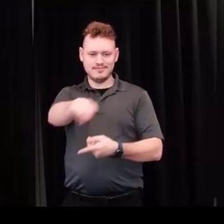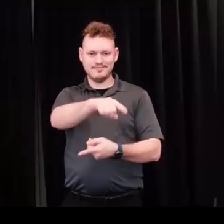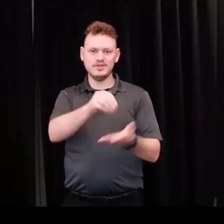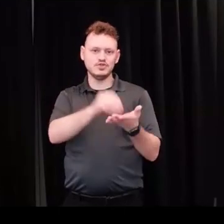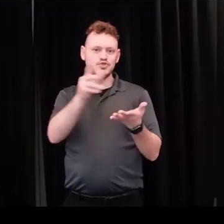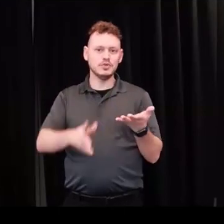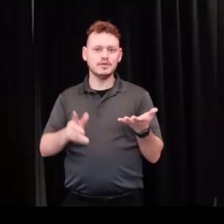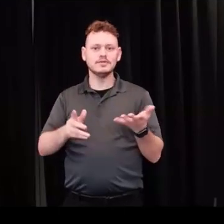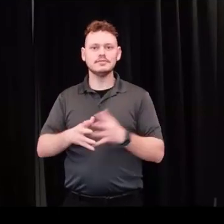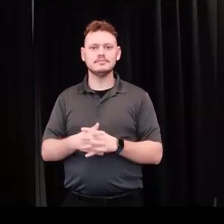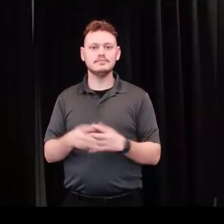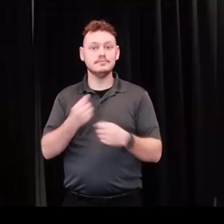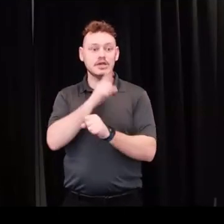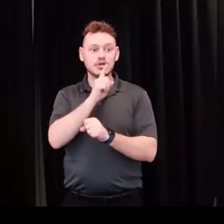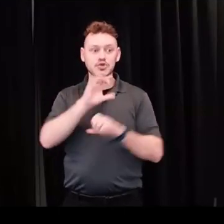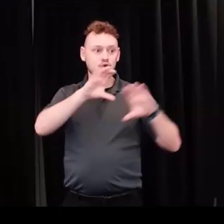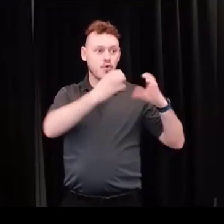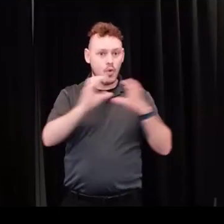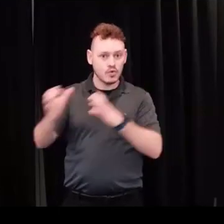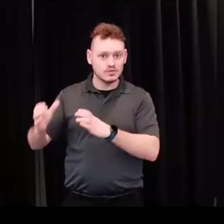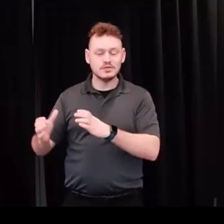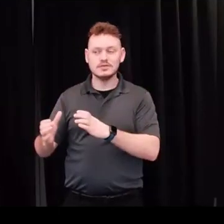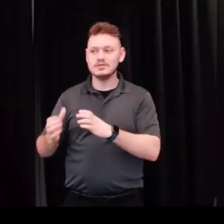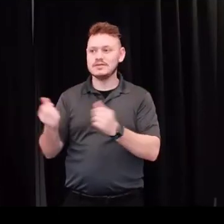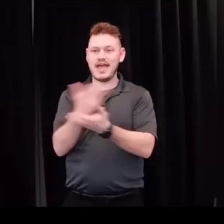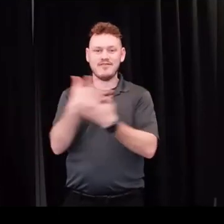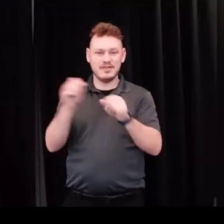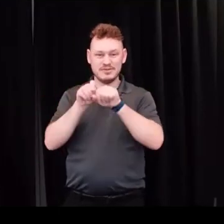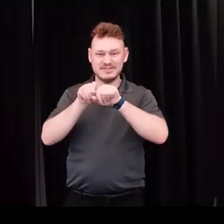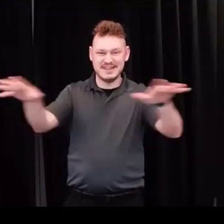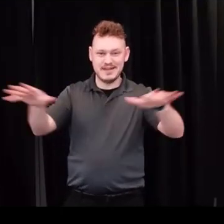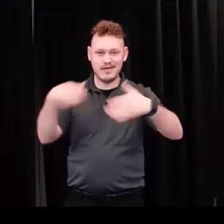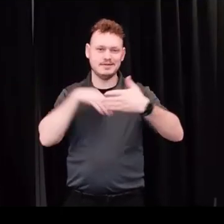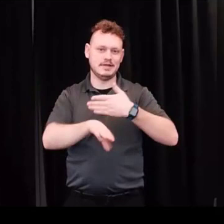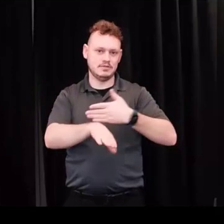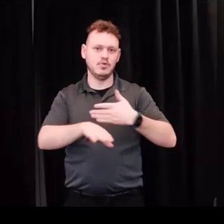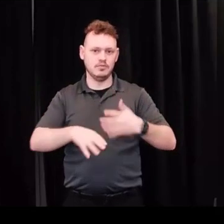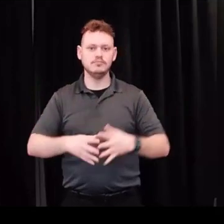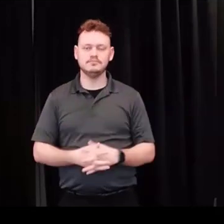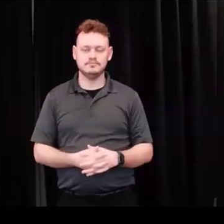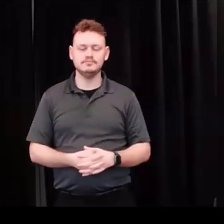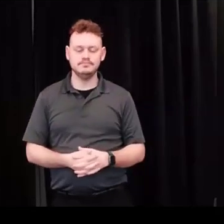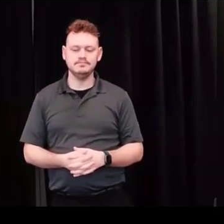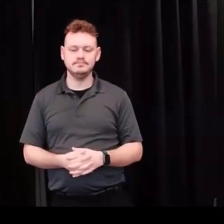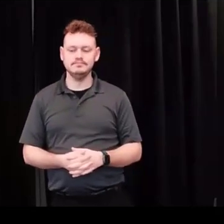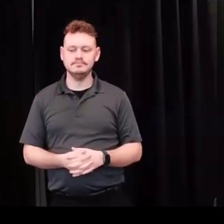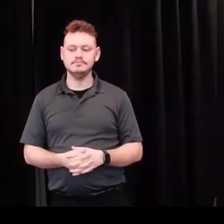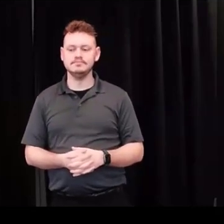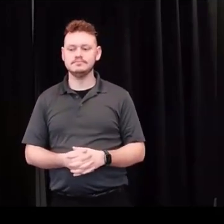making sure that our courses as well as anything that we send out is accessible to students, so.